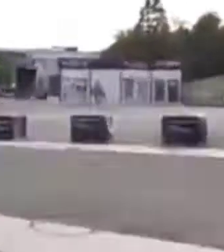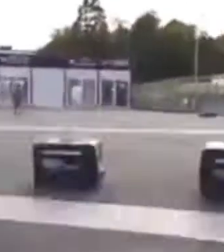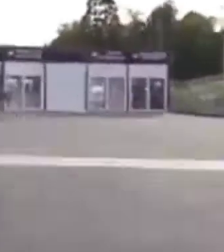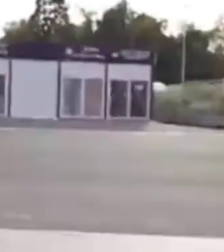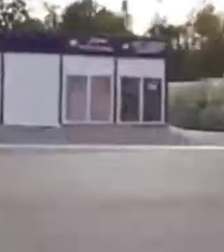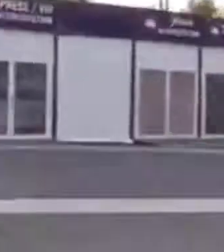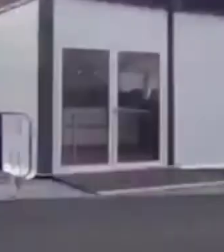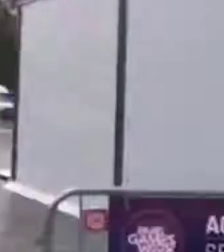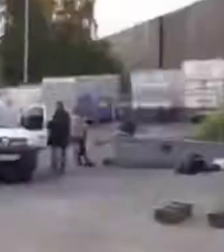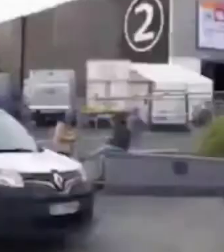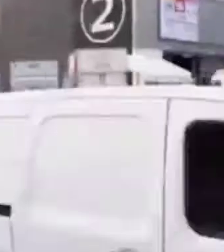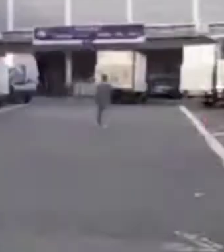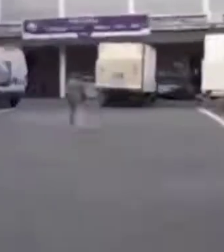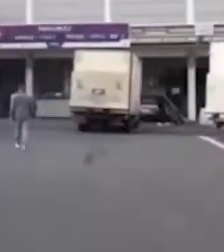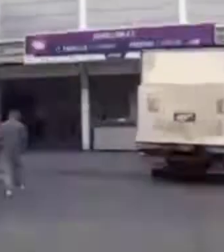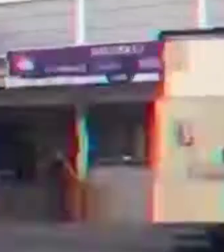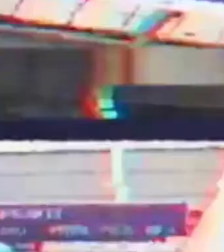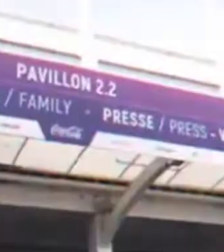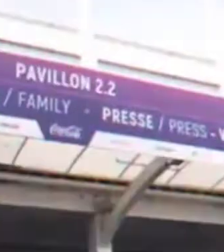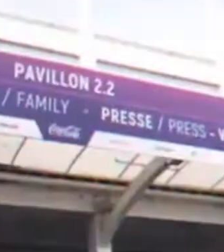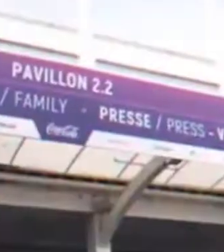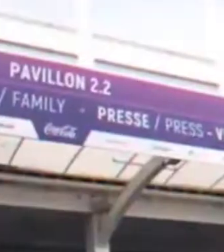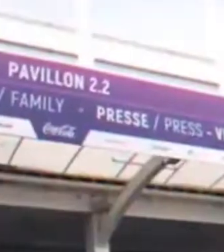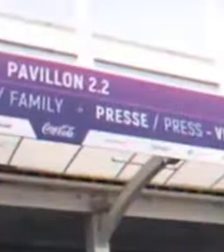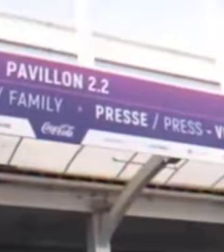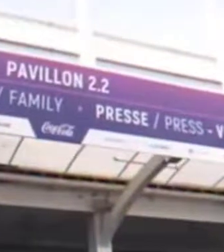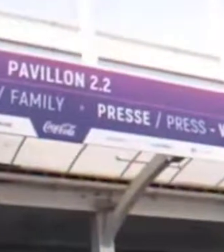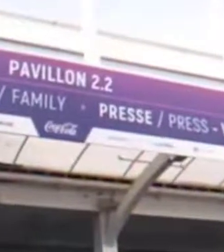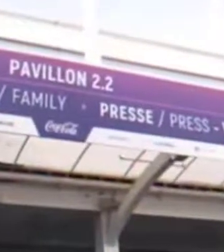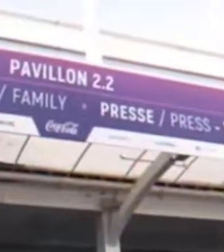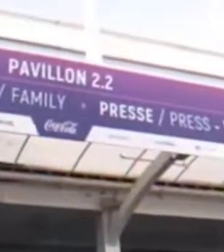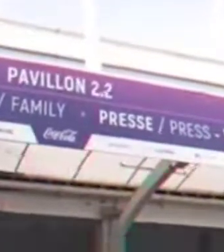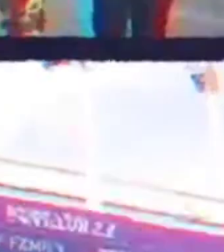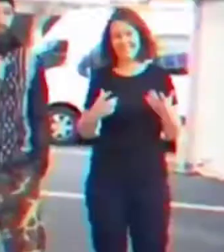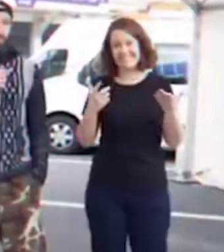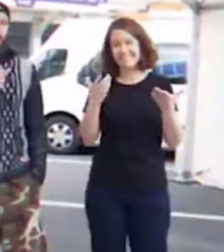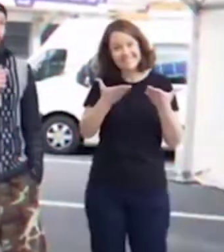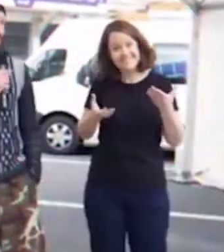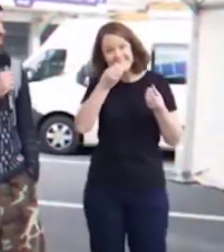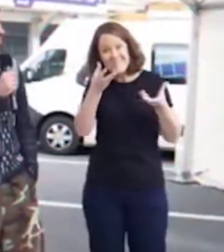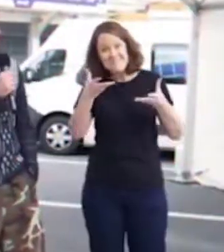we had to have interpreters on stage for pictures and live transcription.